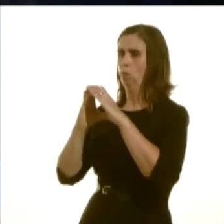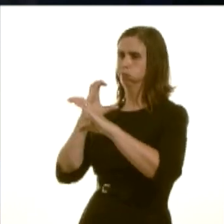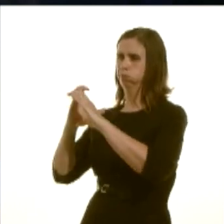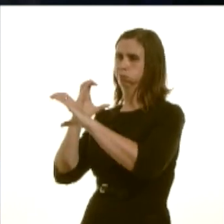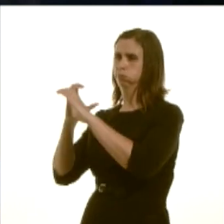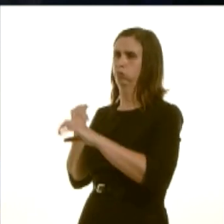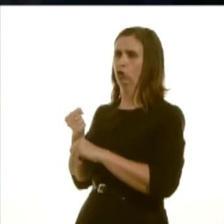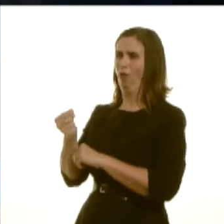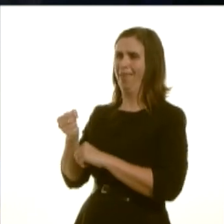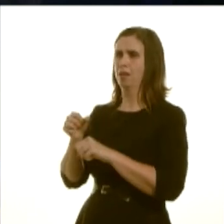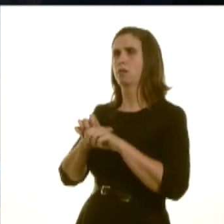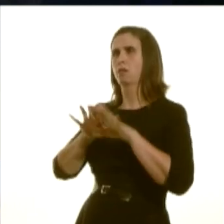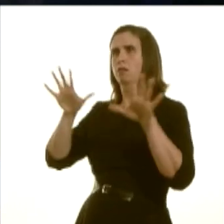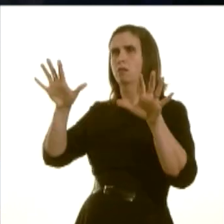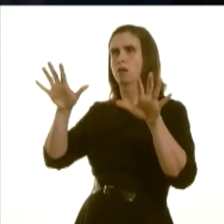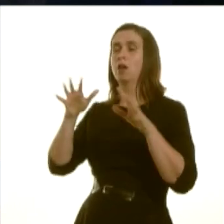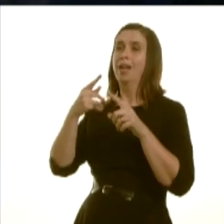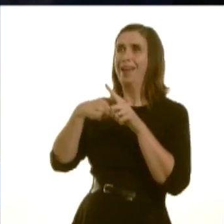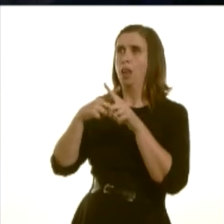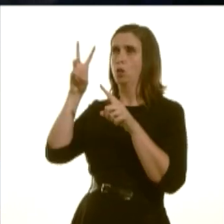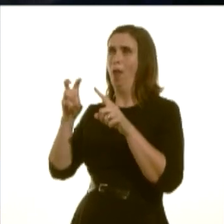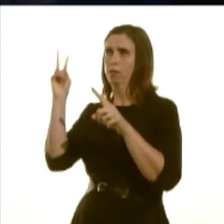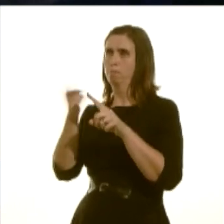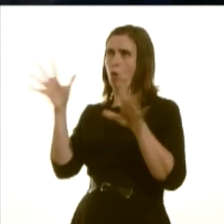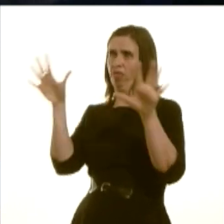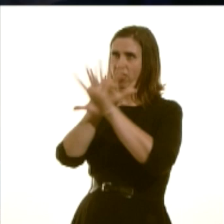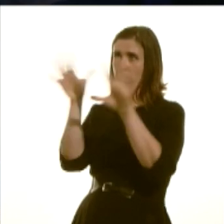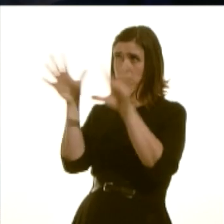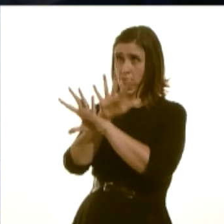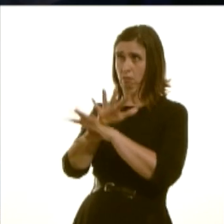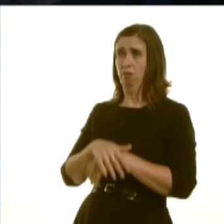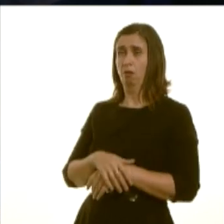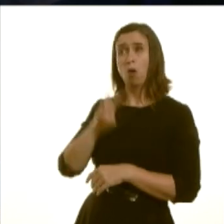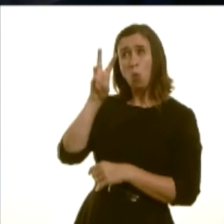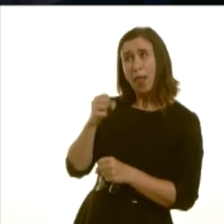of cross-border services between England and Wales. How much did the Welsh Government receive